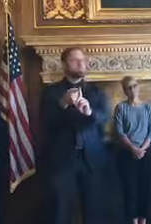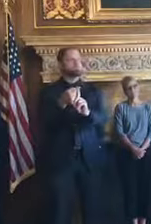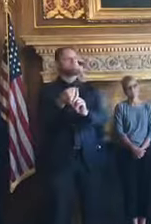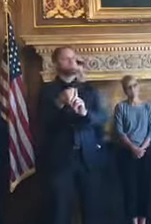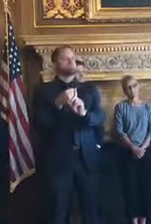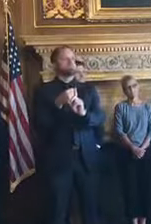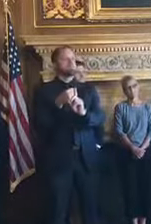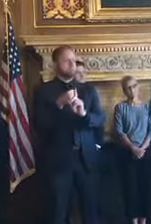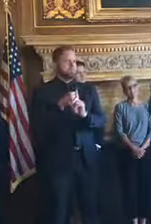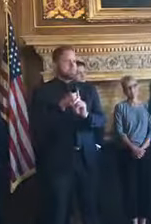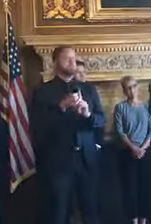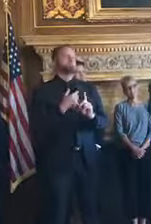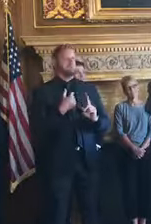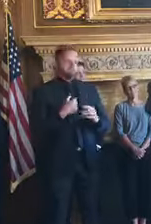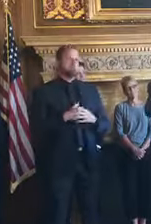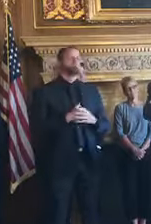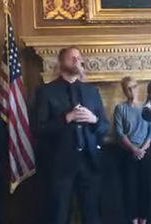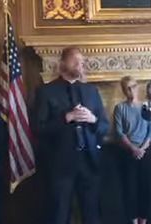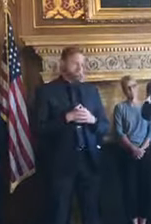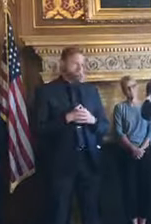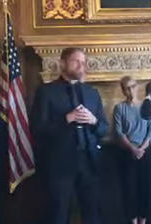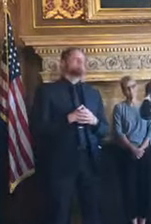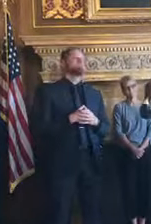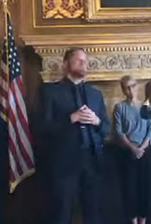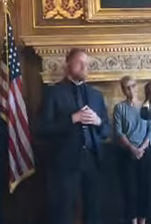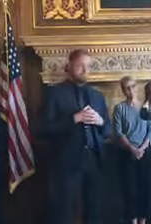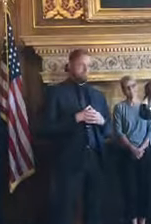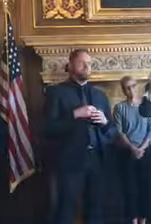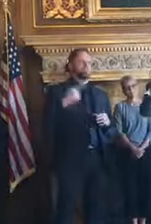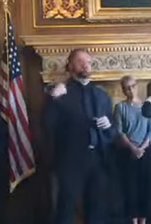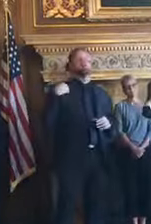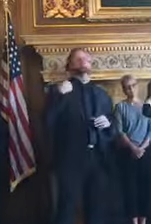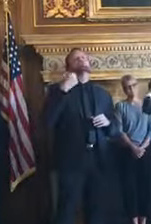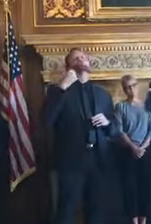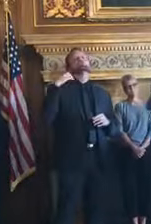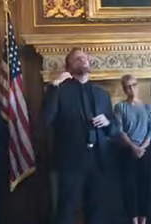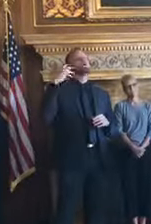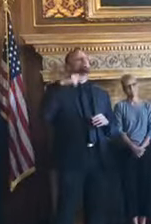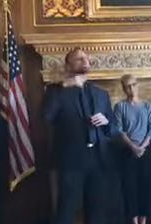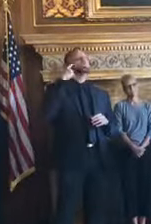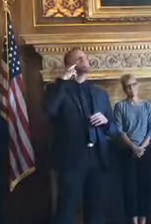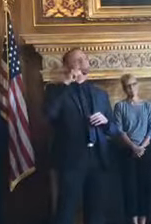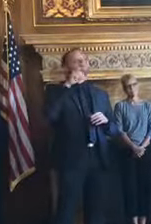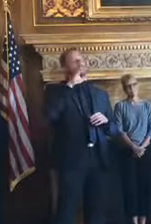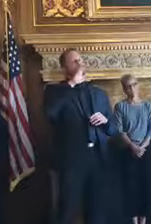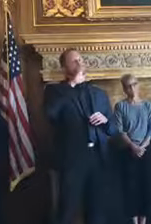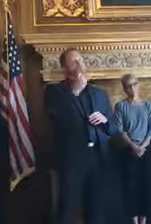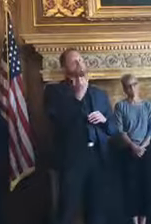goes free just as much as we want to make sure someone who is guilty stays in prison.